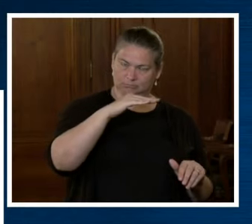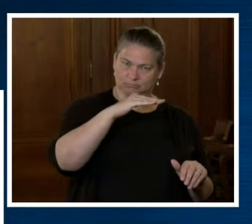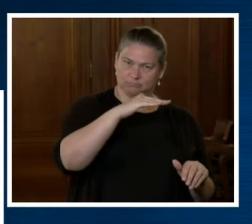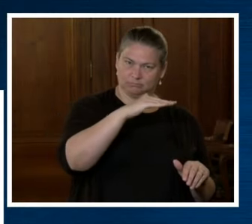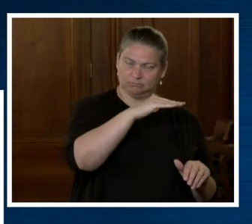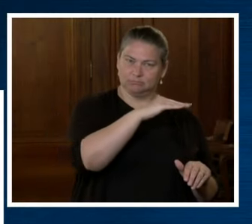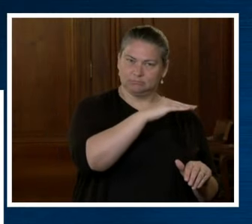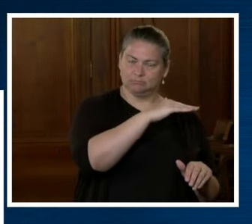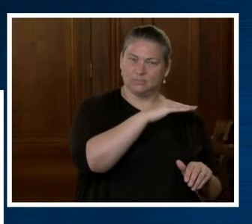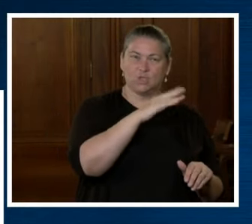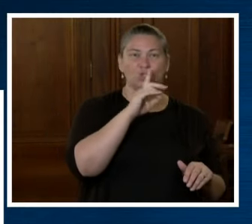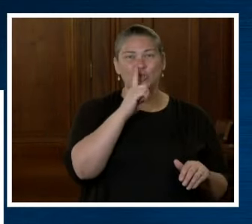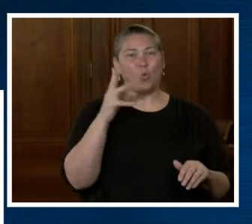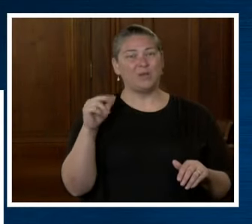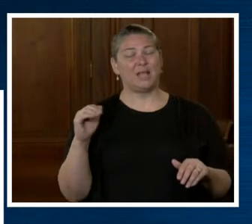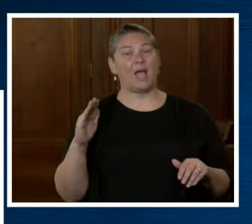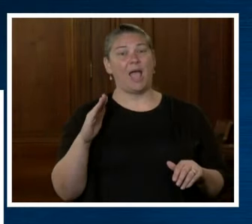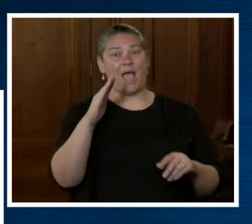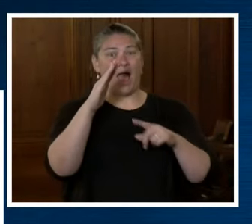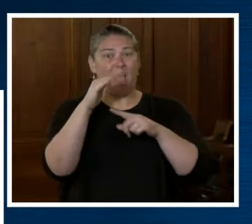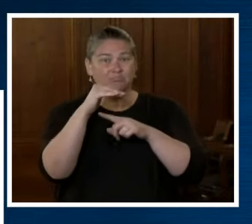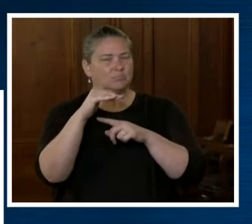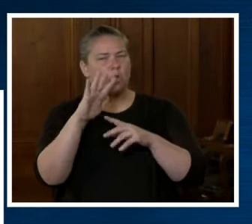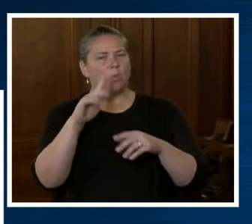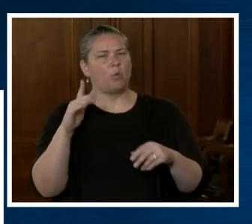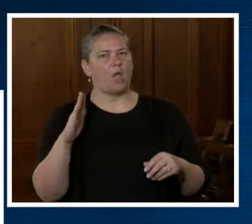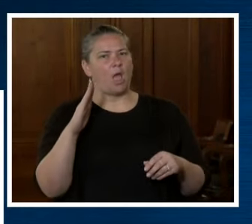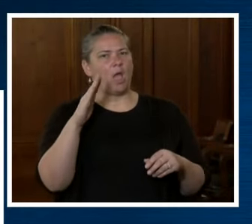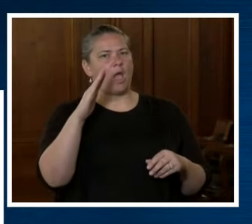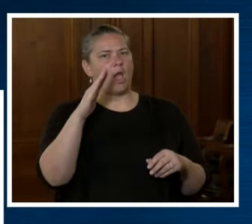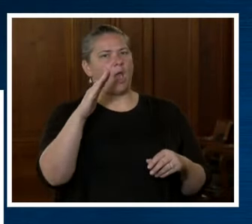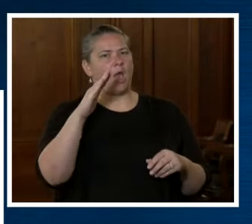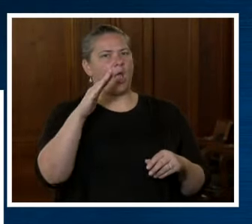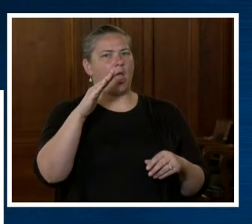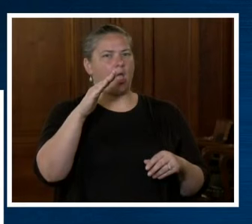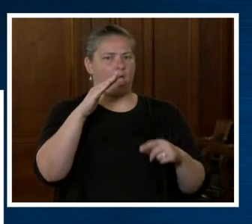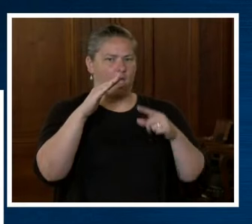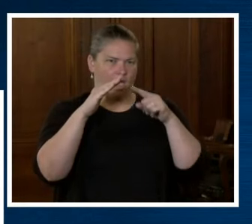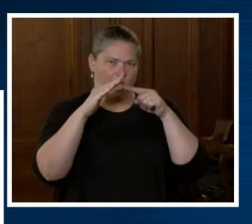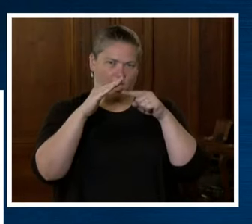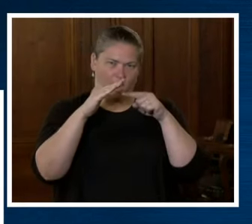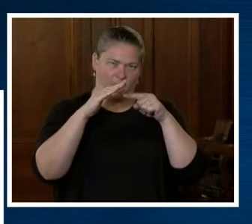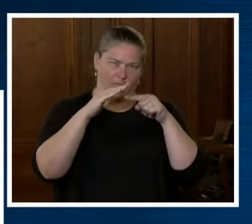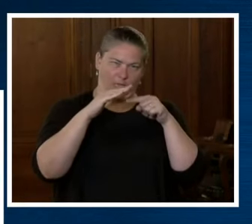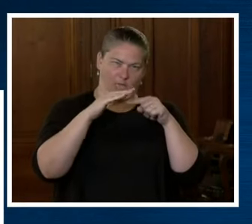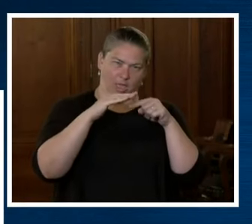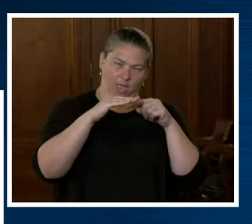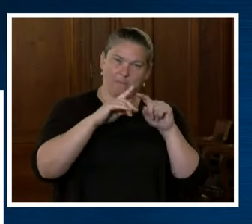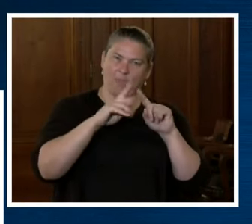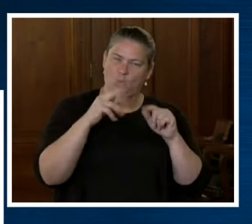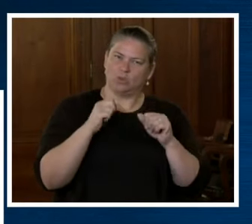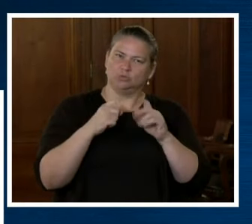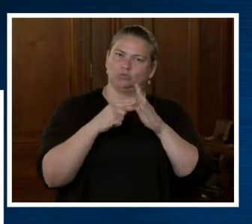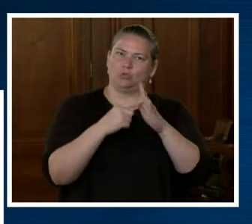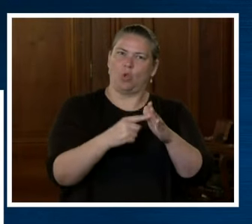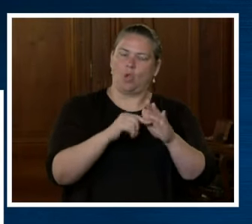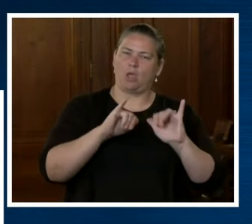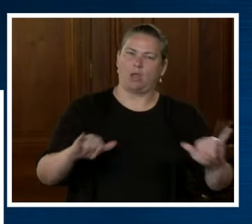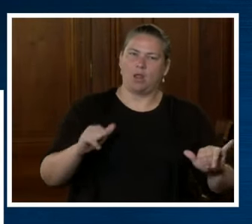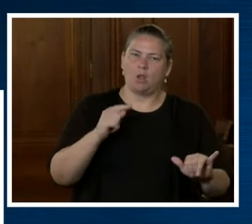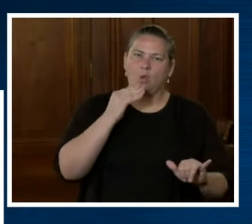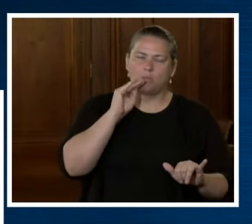JUST MAKE SURE THAT WE CAN KEEP